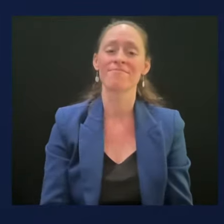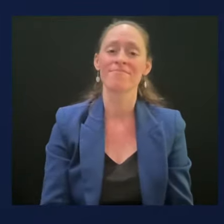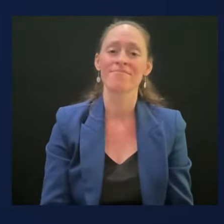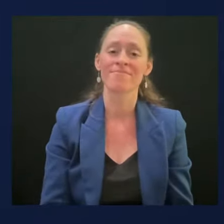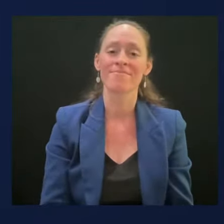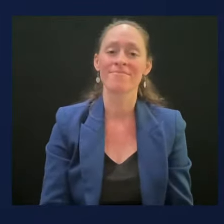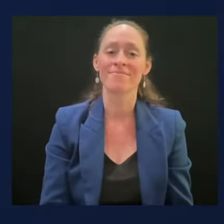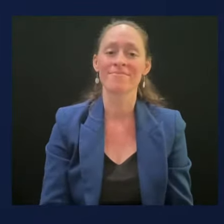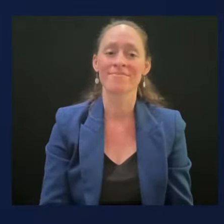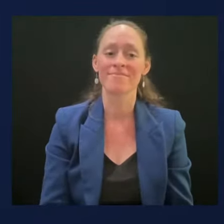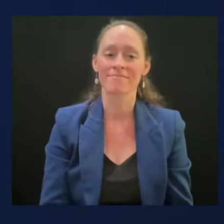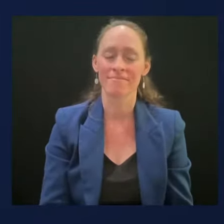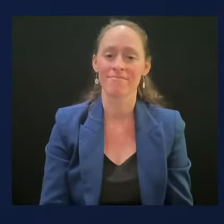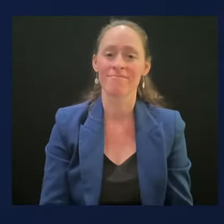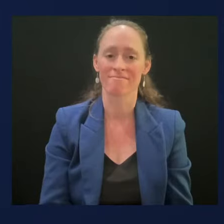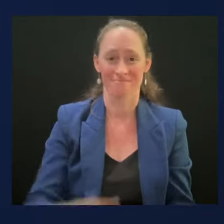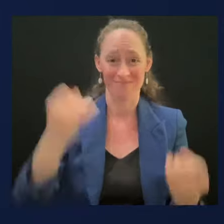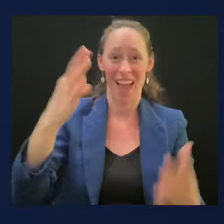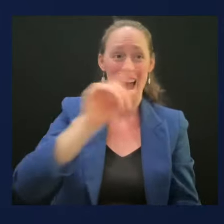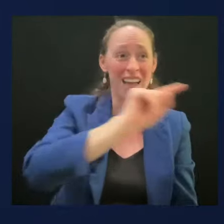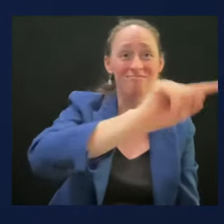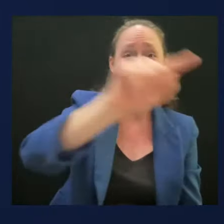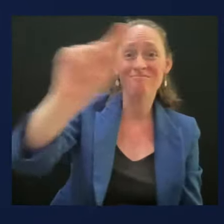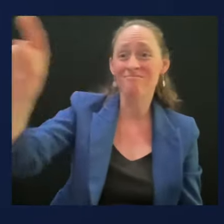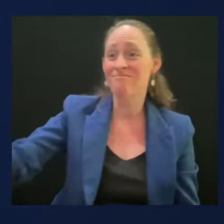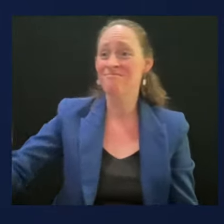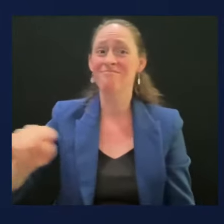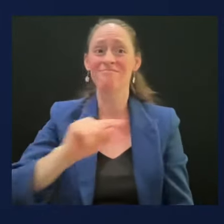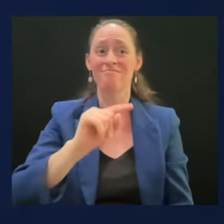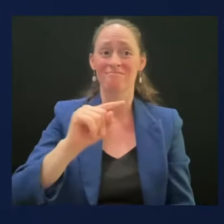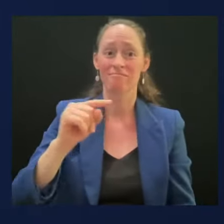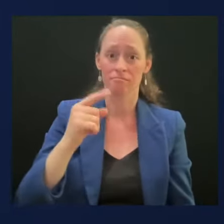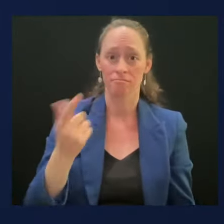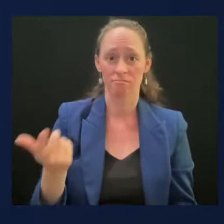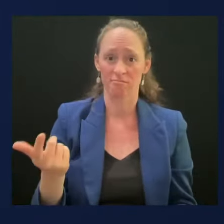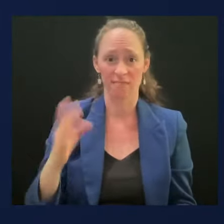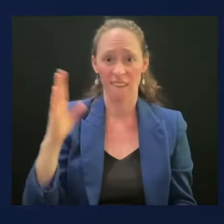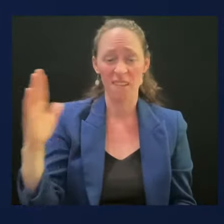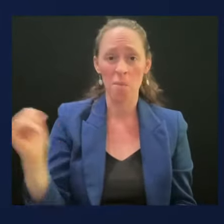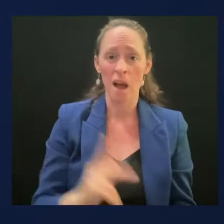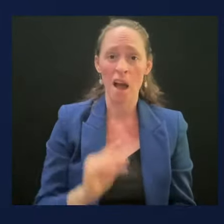Throughout history, these women and men laid down their lives,